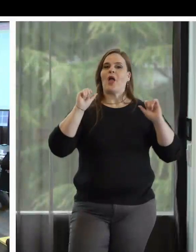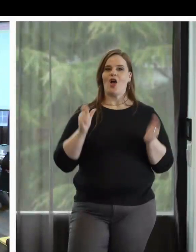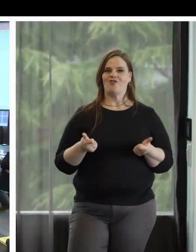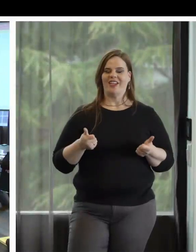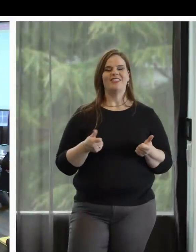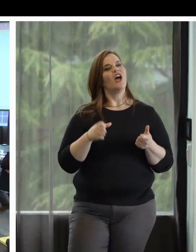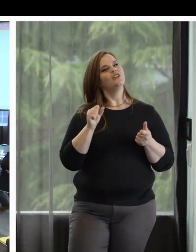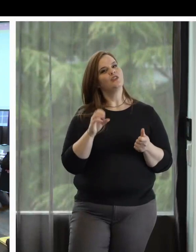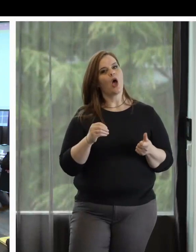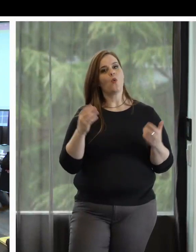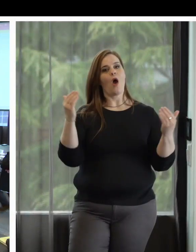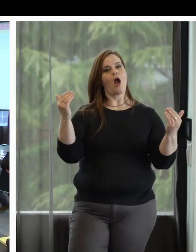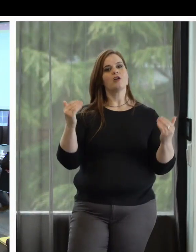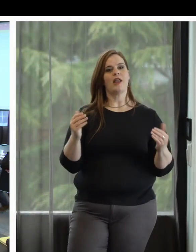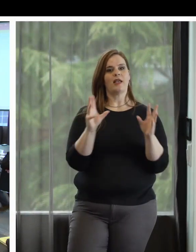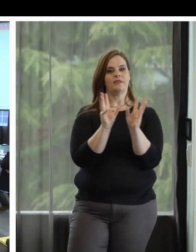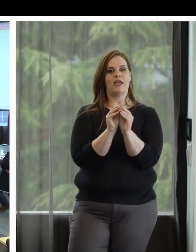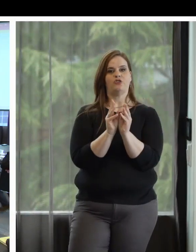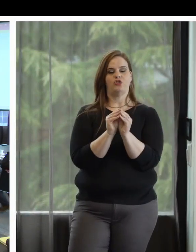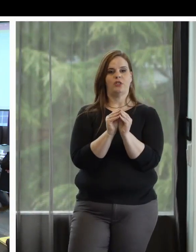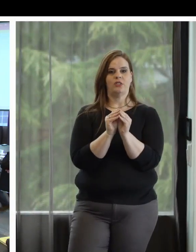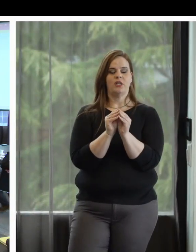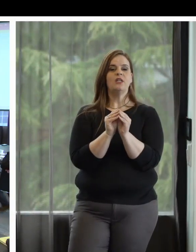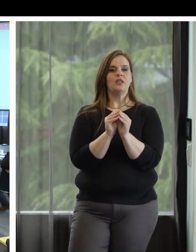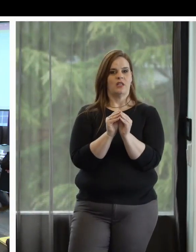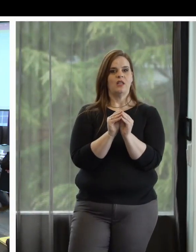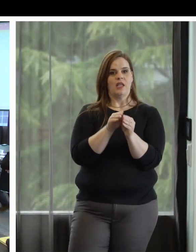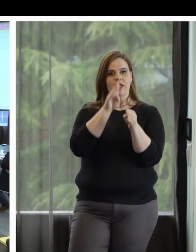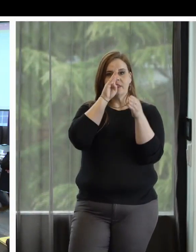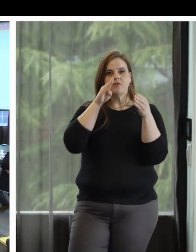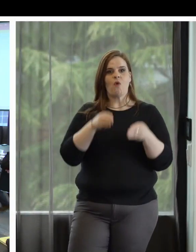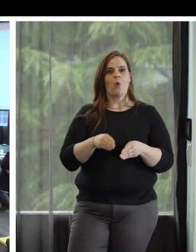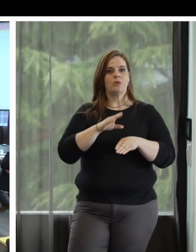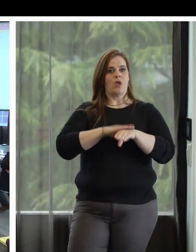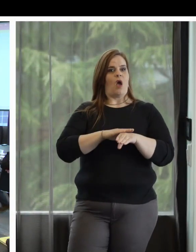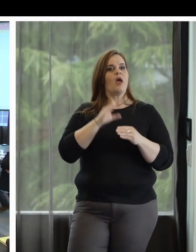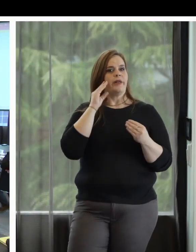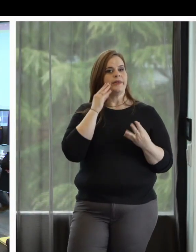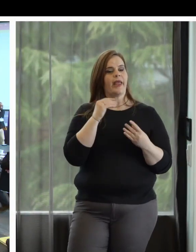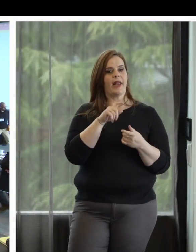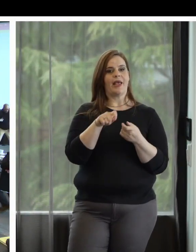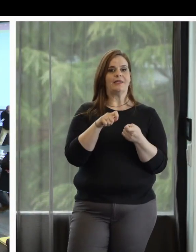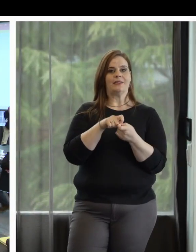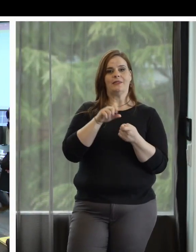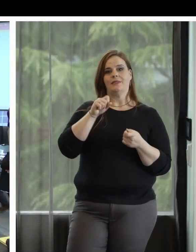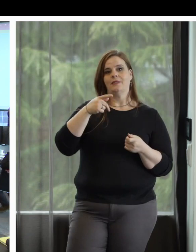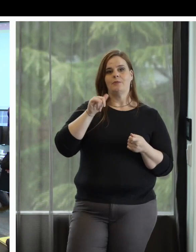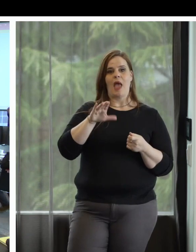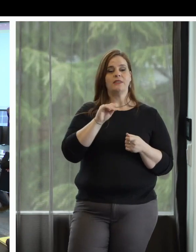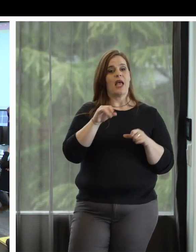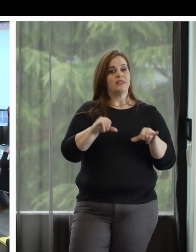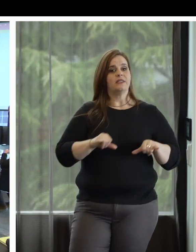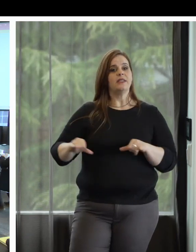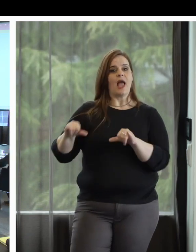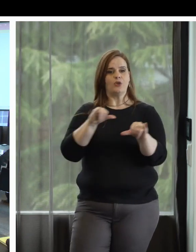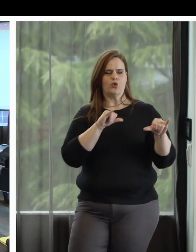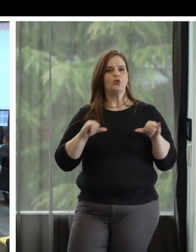our next session is really focusing on data specifications and standards. There are multiple